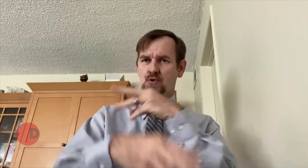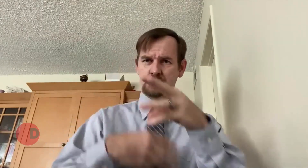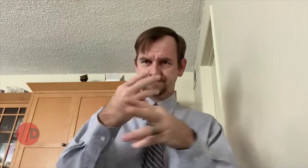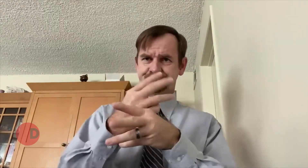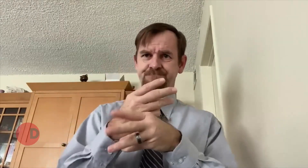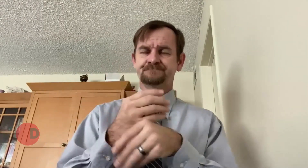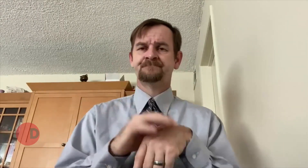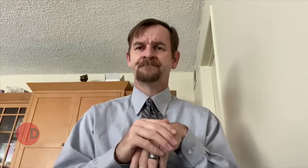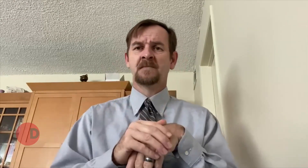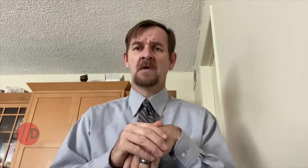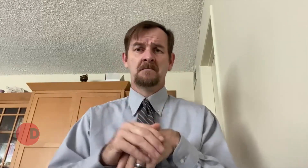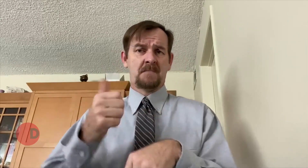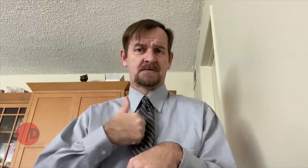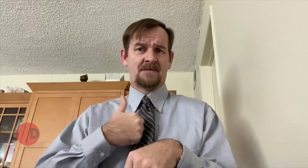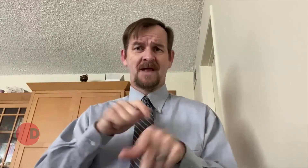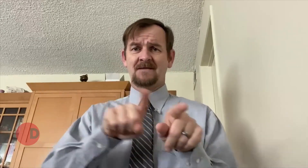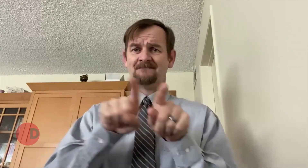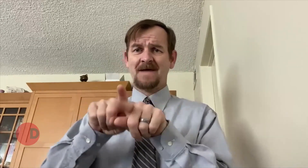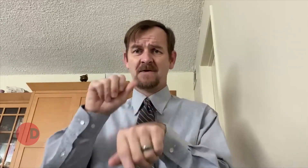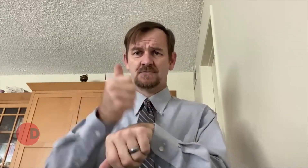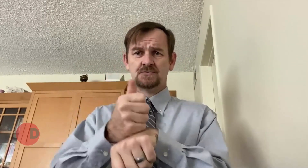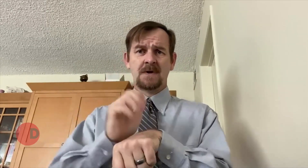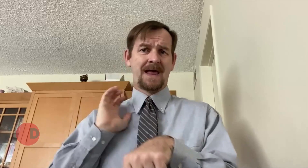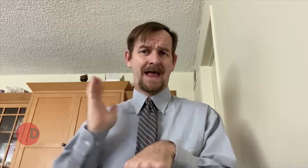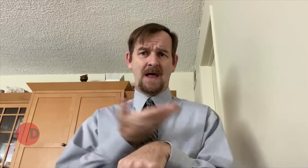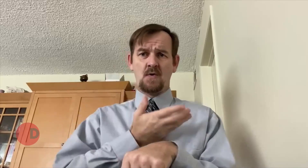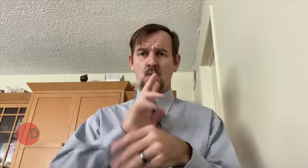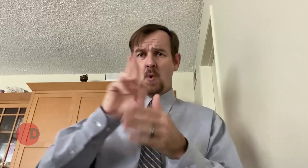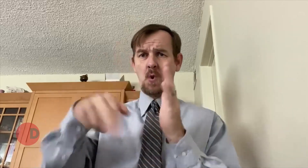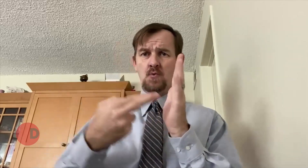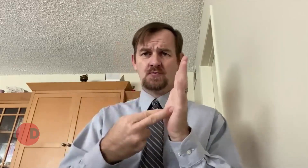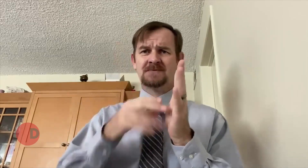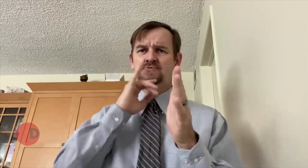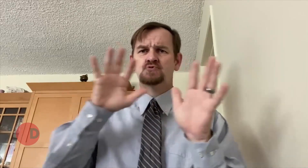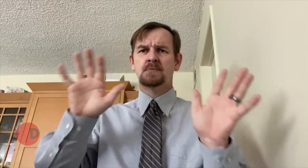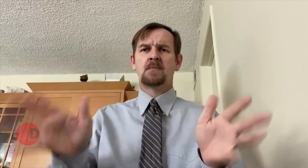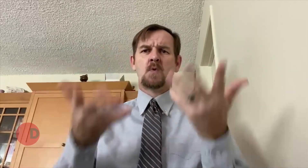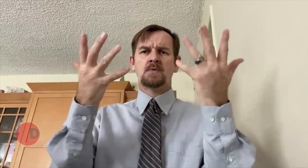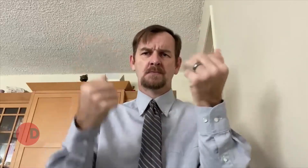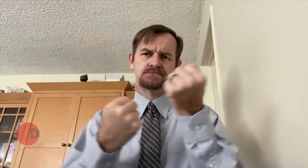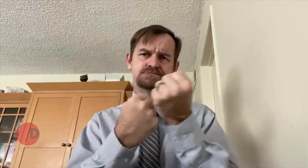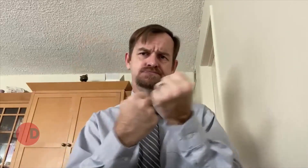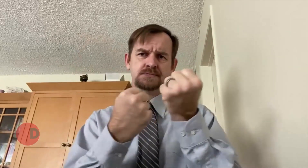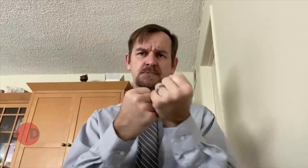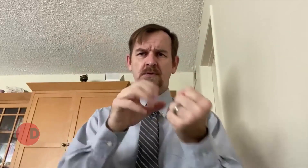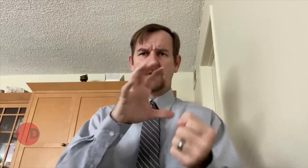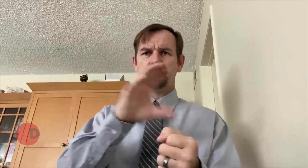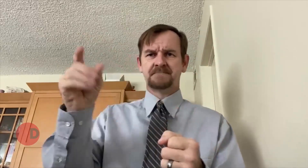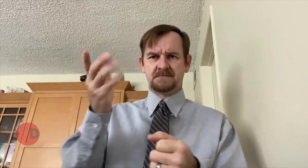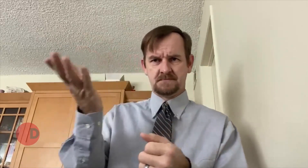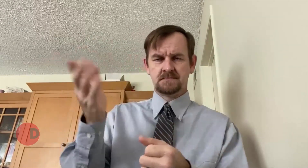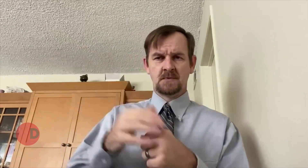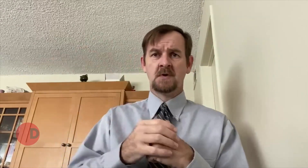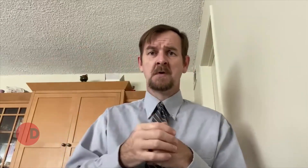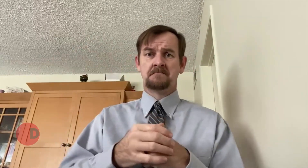one of my roles is to promote and support the company. As a Deaf leader,